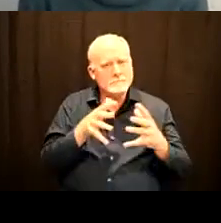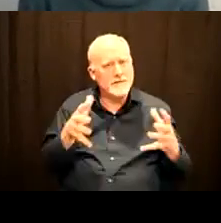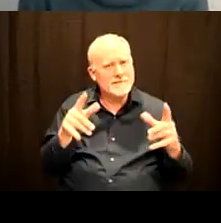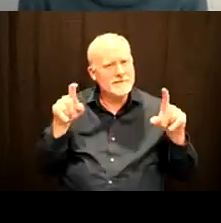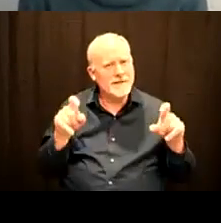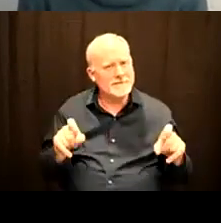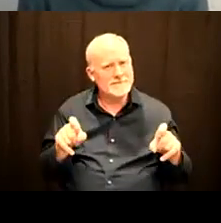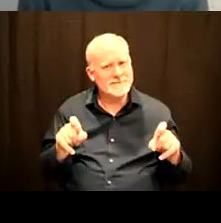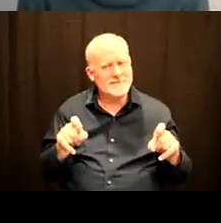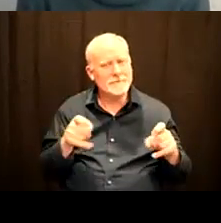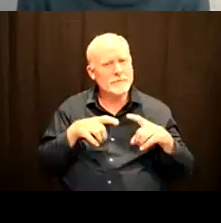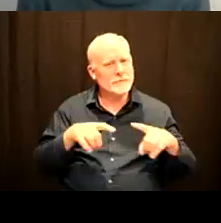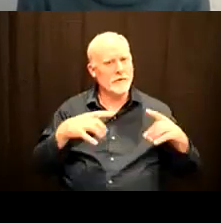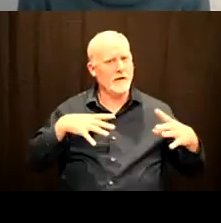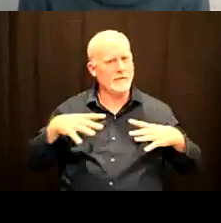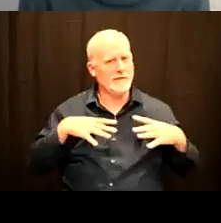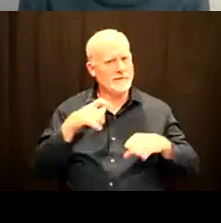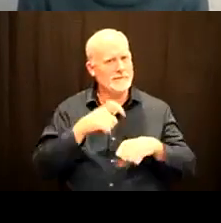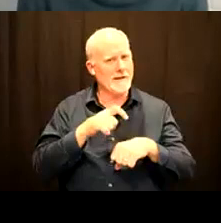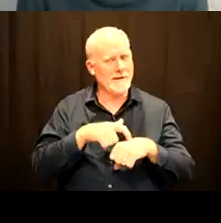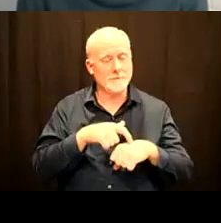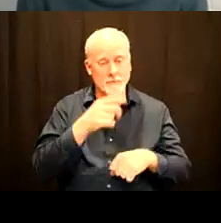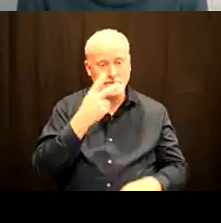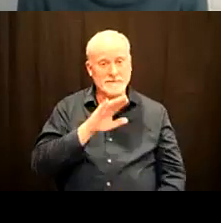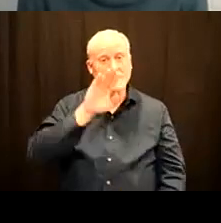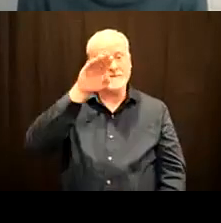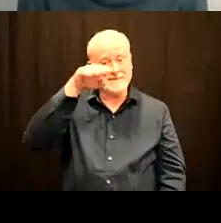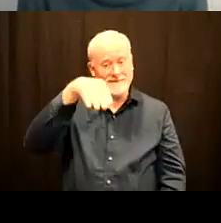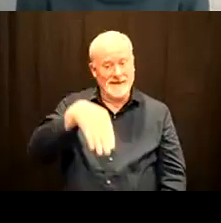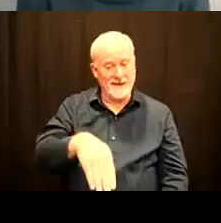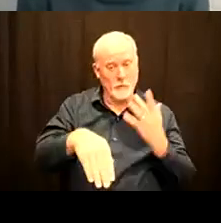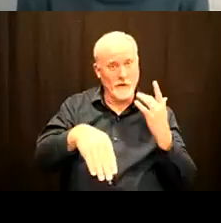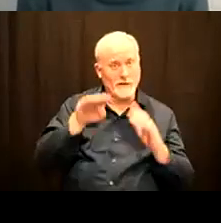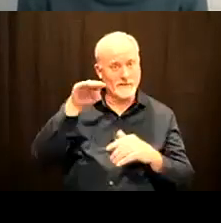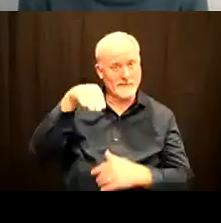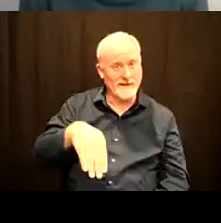over holidays so when you see it dip down the dip down is just because testing wasn't done